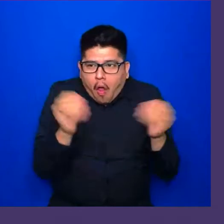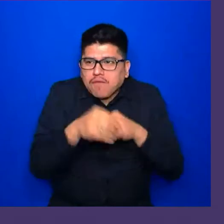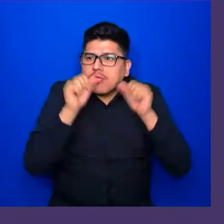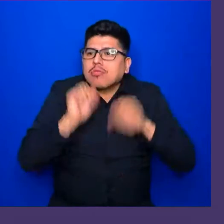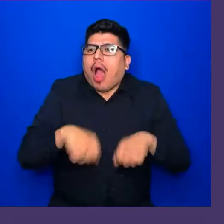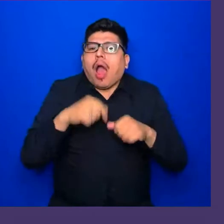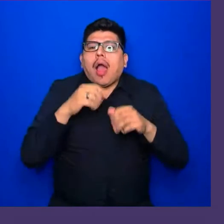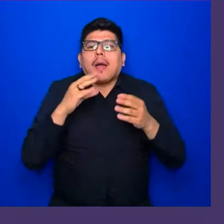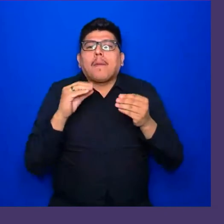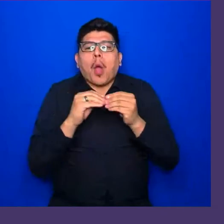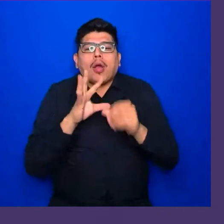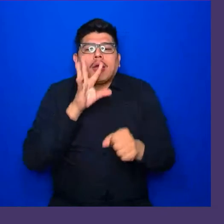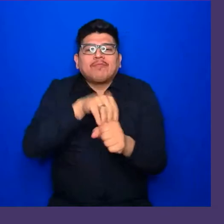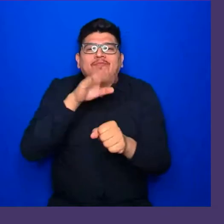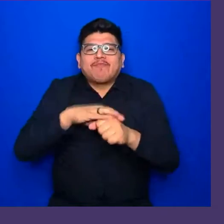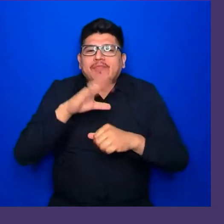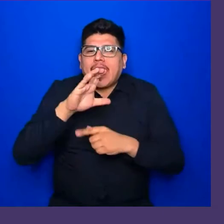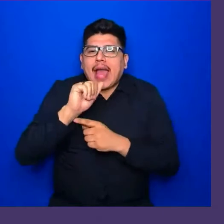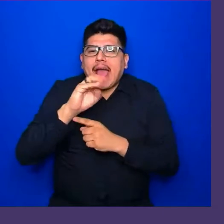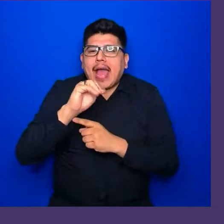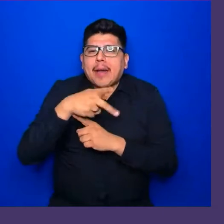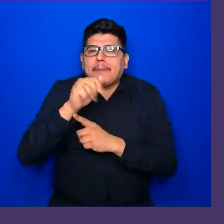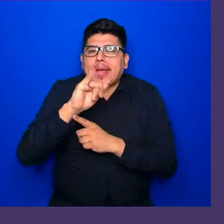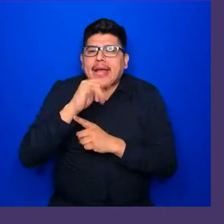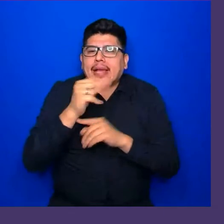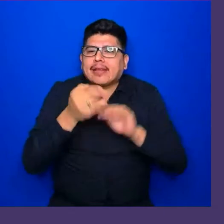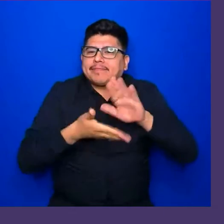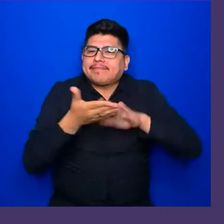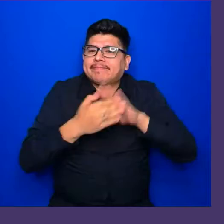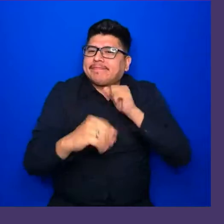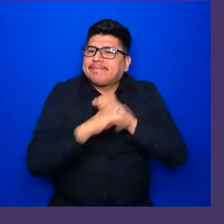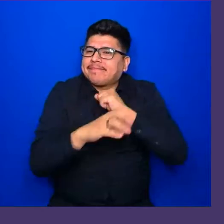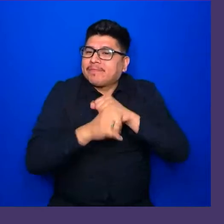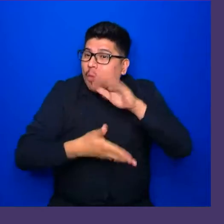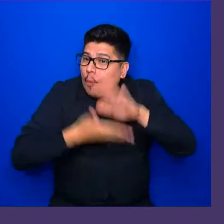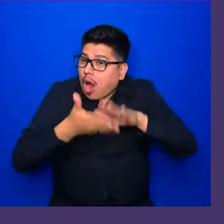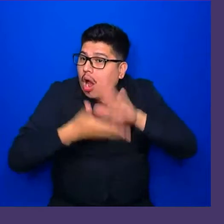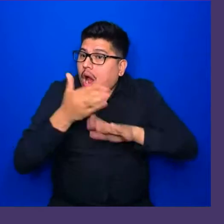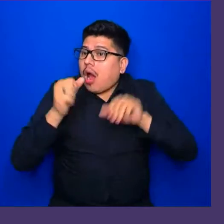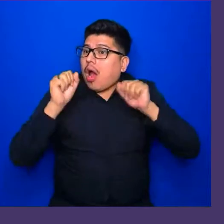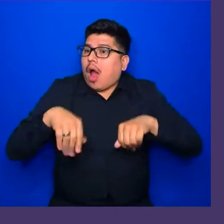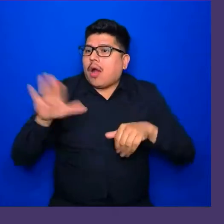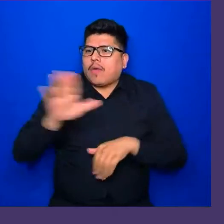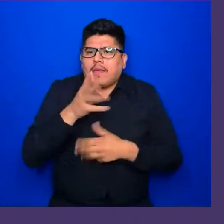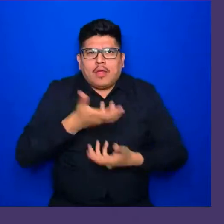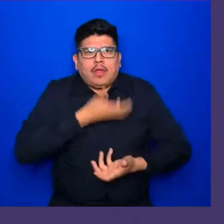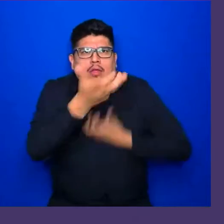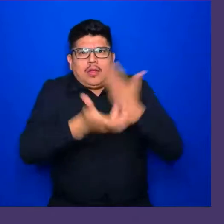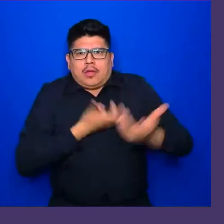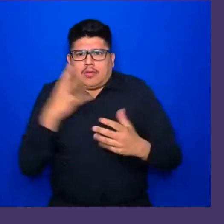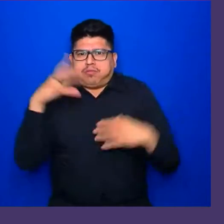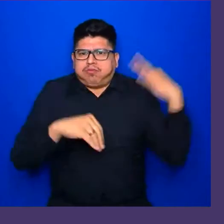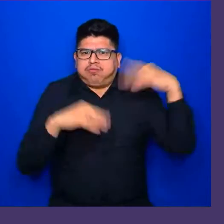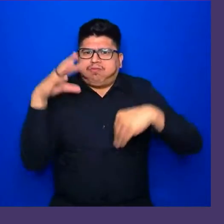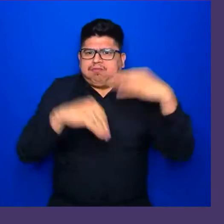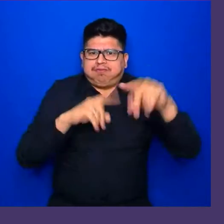Being able to have their voices heard across every single aspect. Voting is not the only thing. We need to expand beyond just,